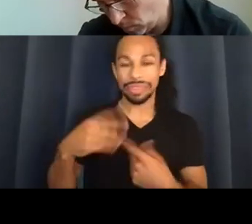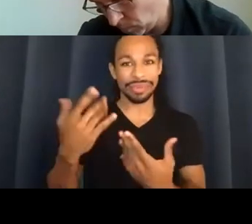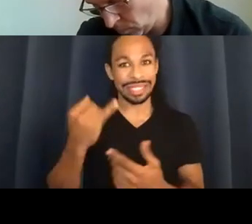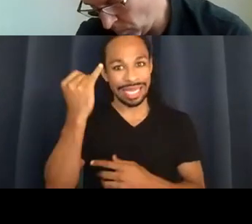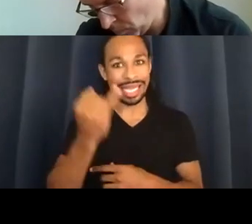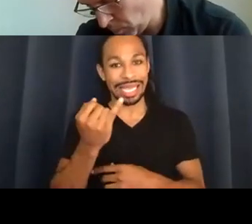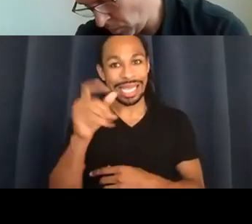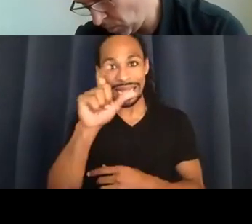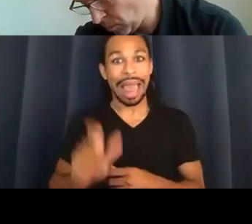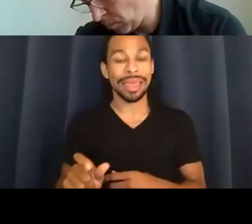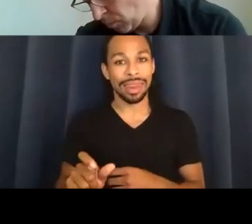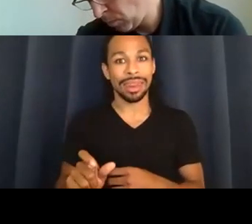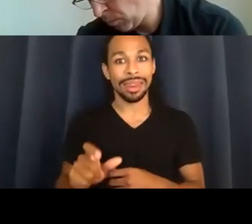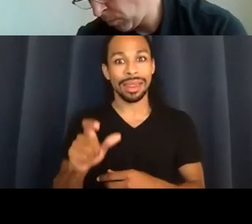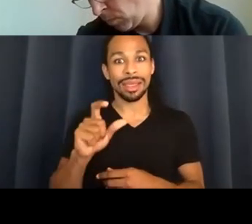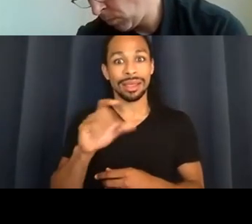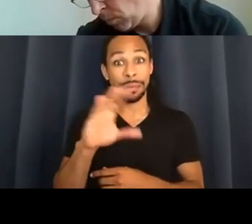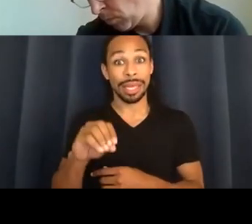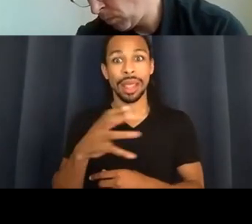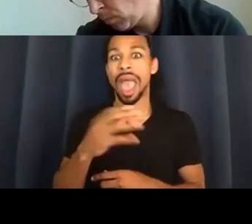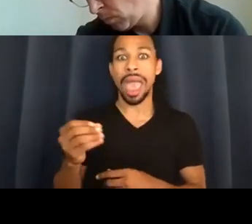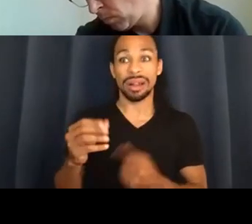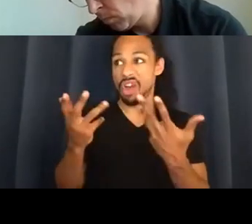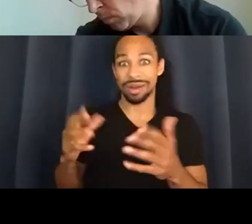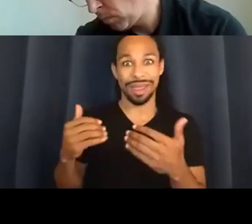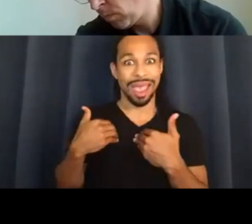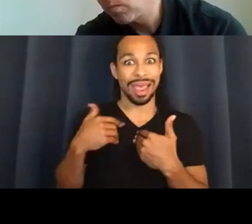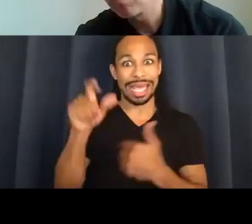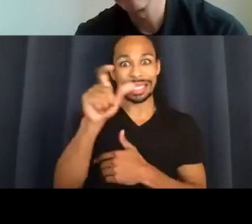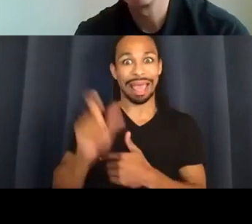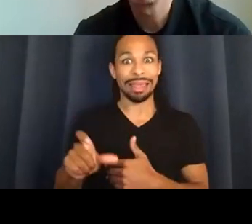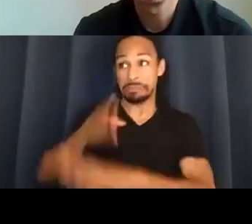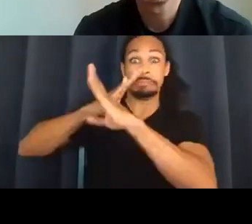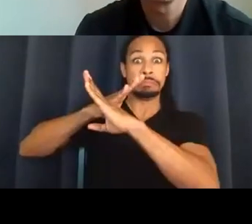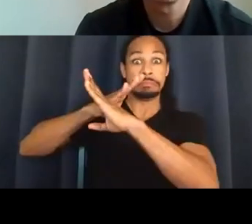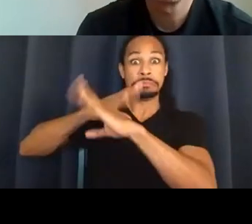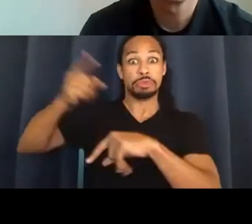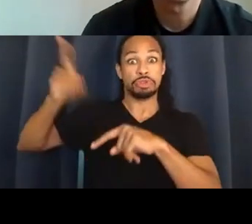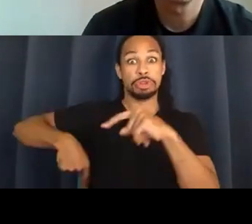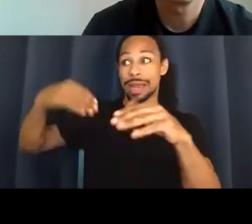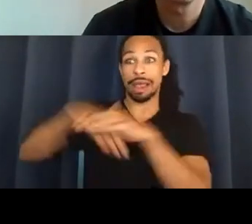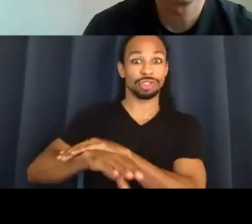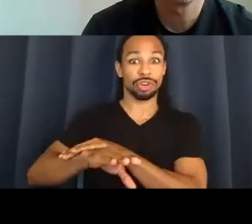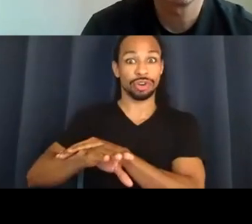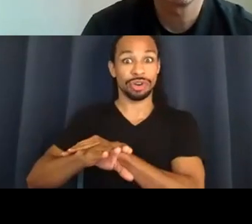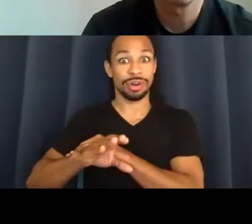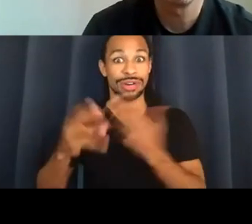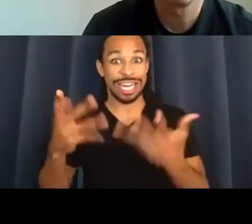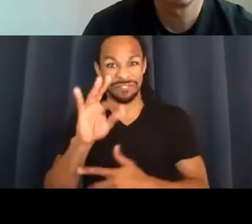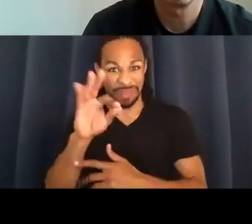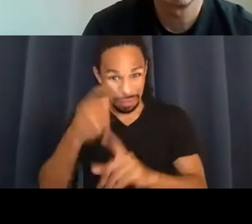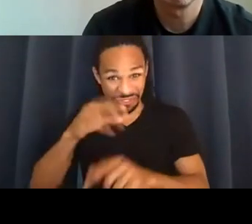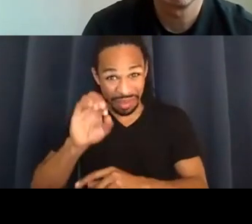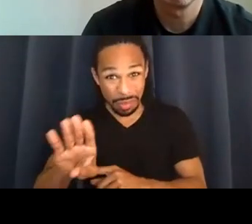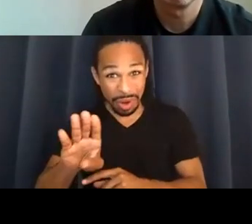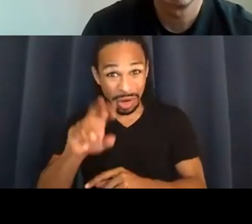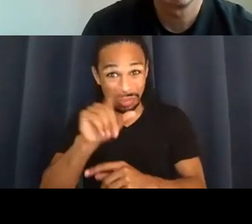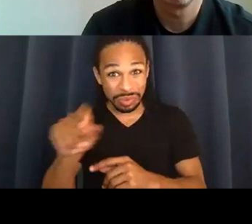to perform in a town issued a no Italians allowed to enter because Italy was the first